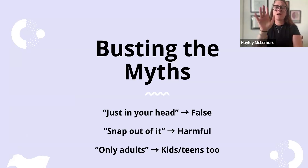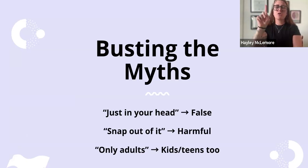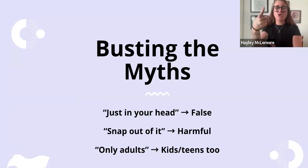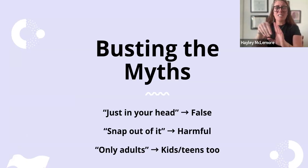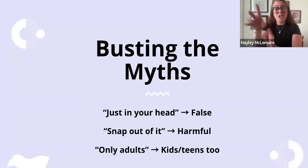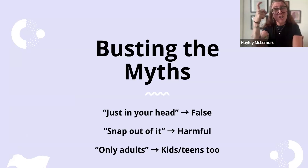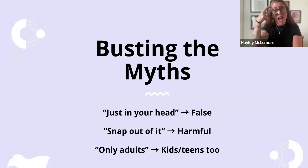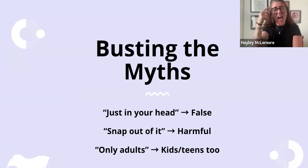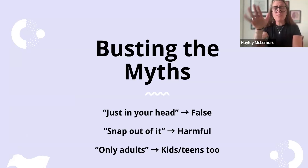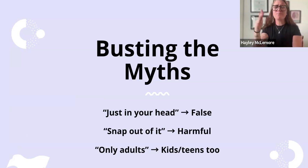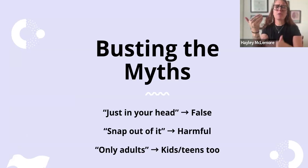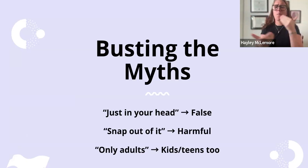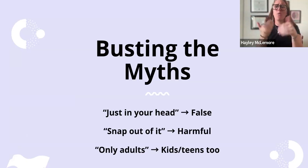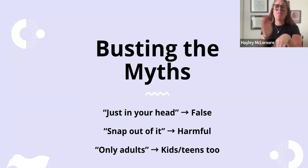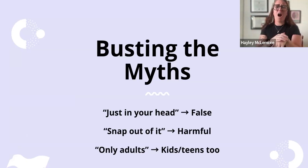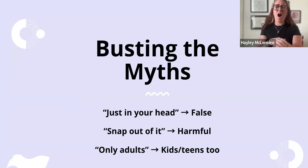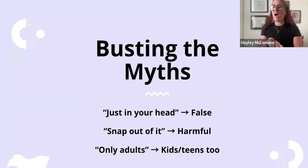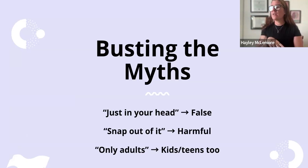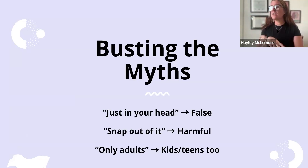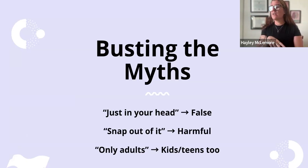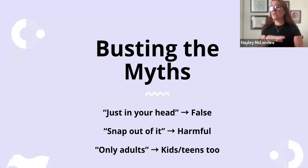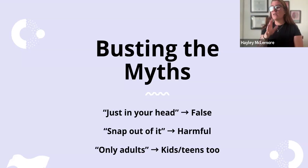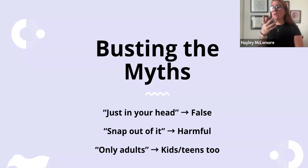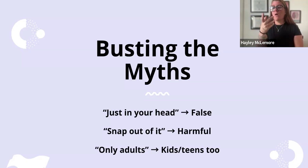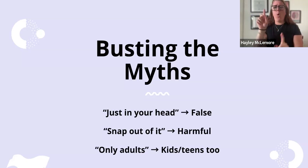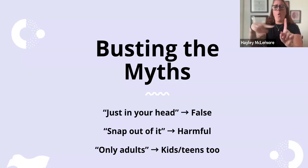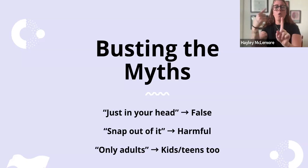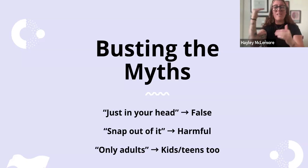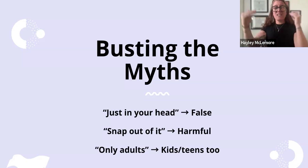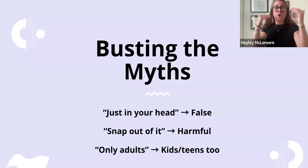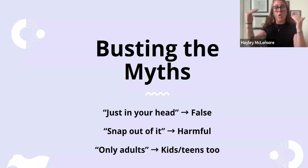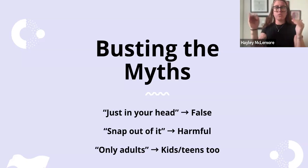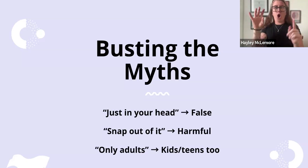Some people will say, "Oh hey, depression's just in your head. Move on."